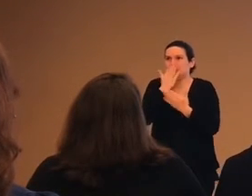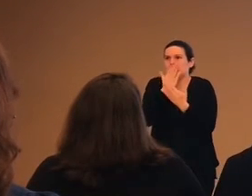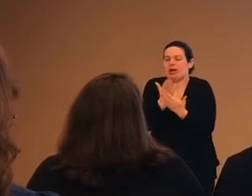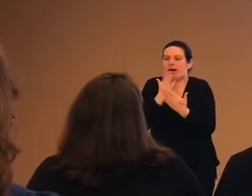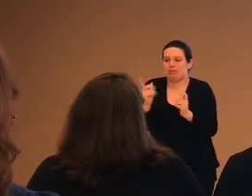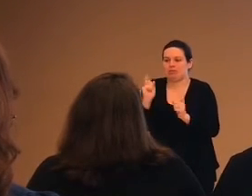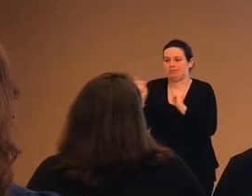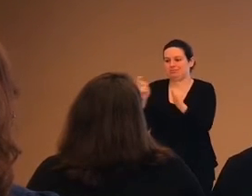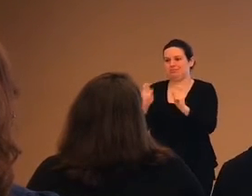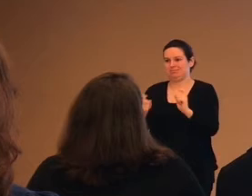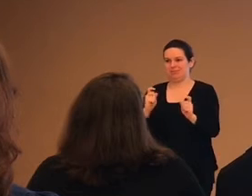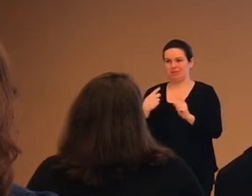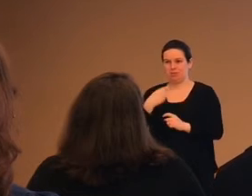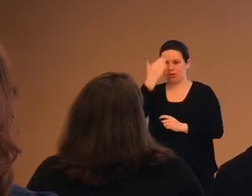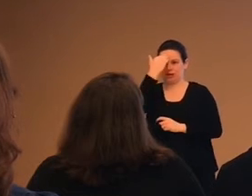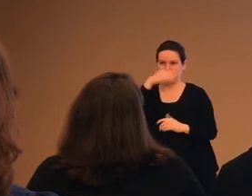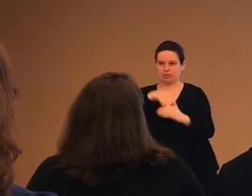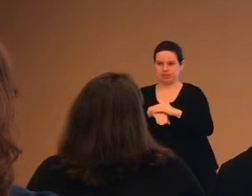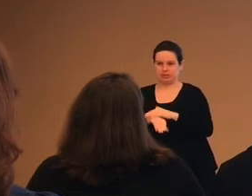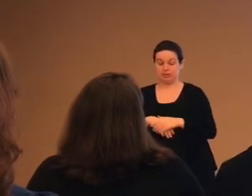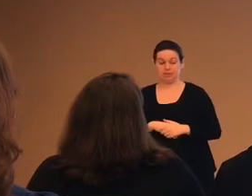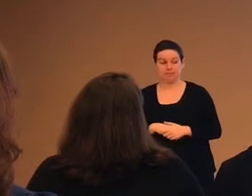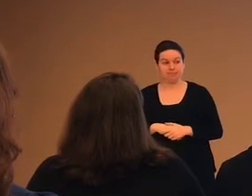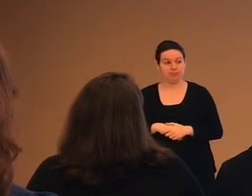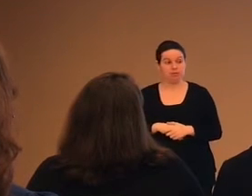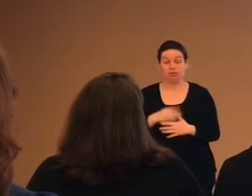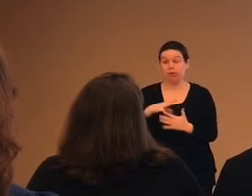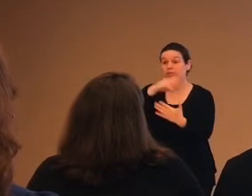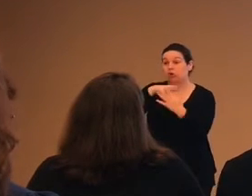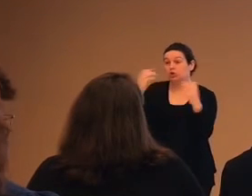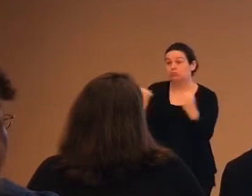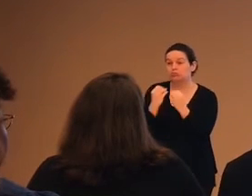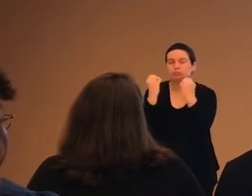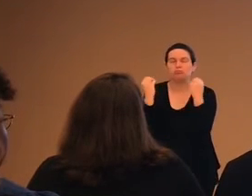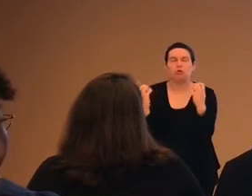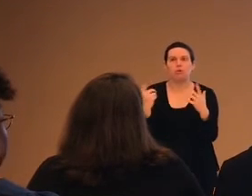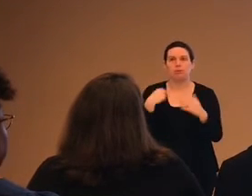We have learned a lot We've understood a lot more than we ever did before